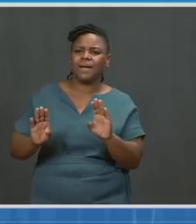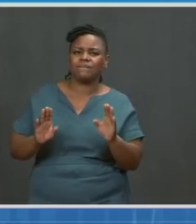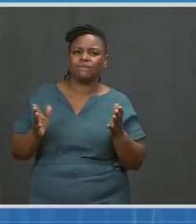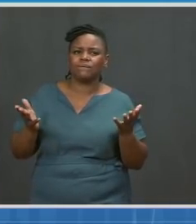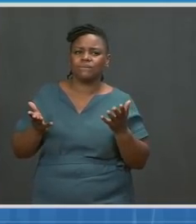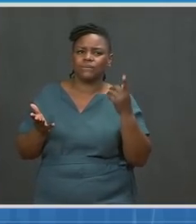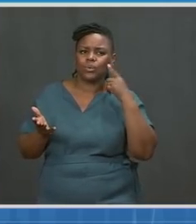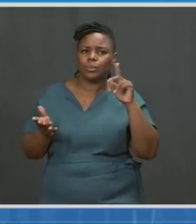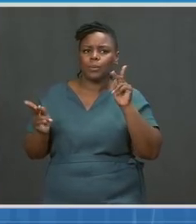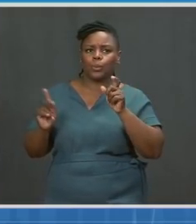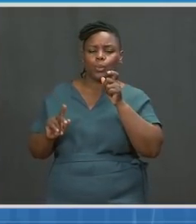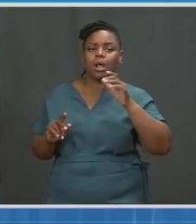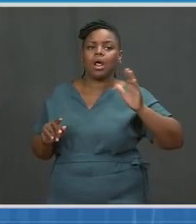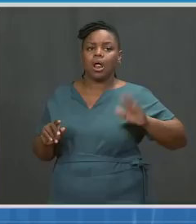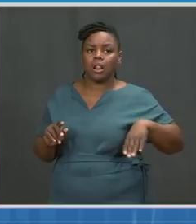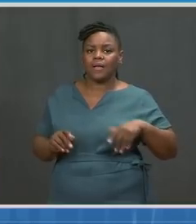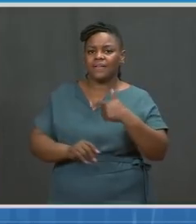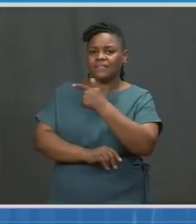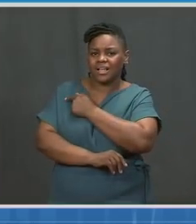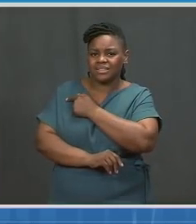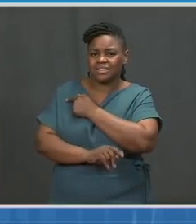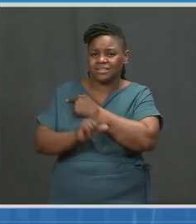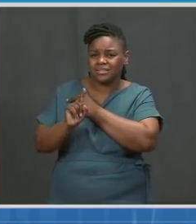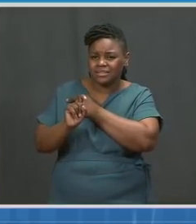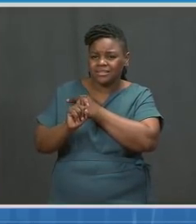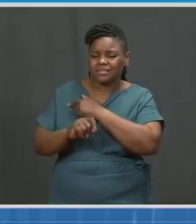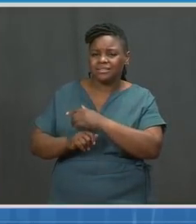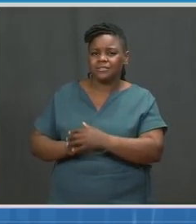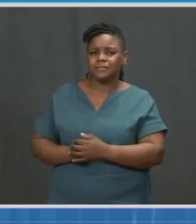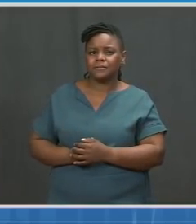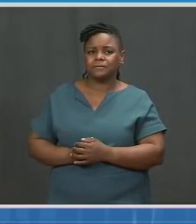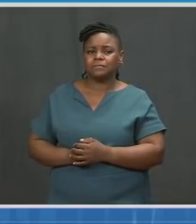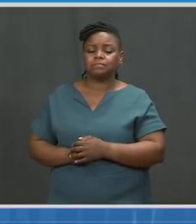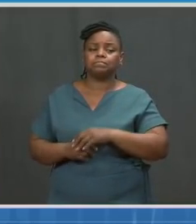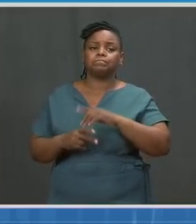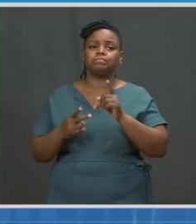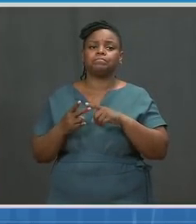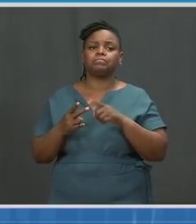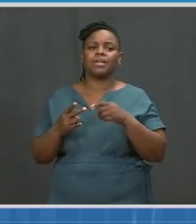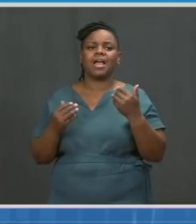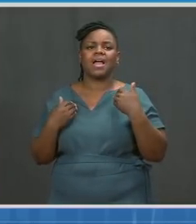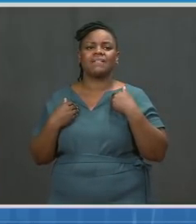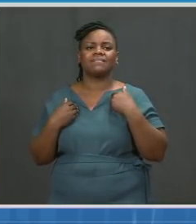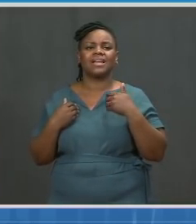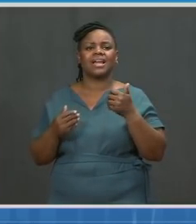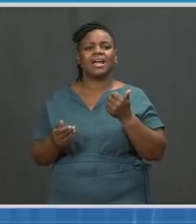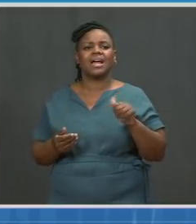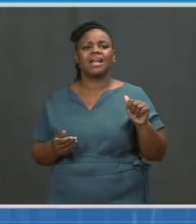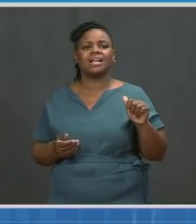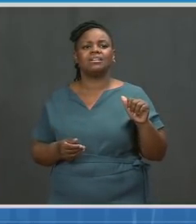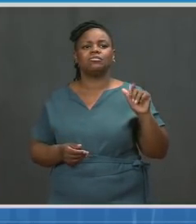around them in all of those spaces? And then also, do you have any targets by which you would sort of begin to roll ba- --